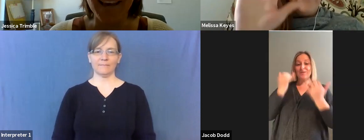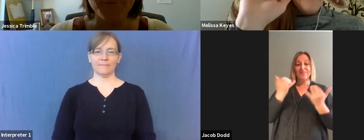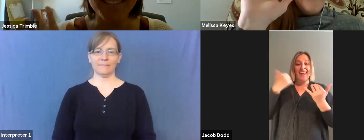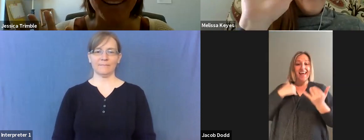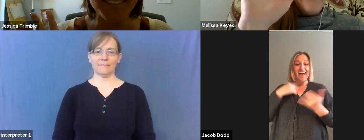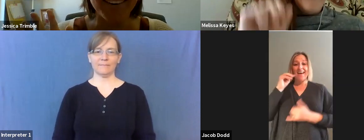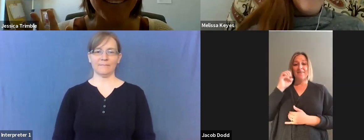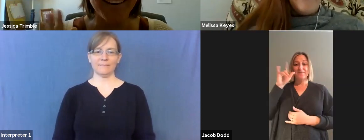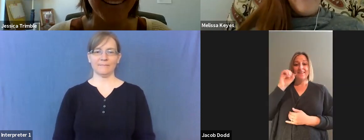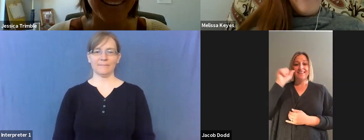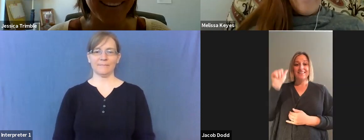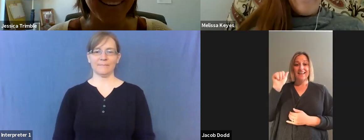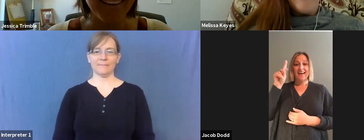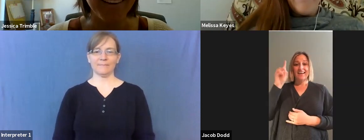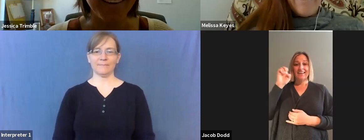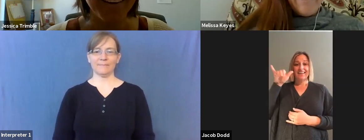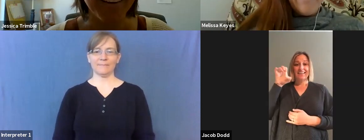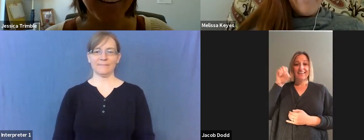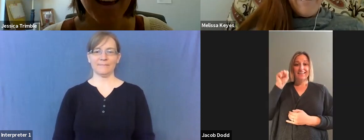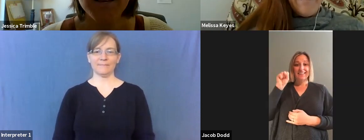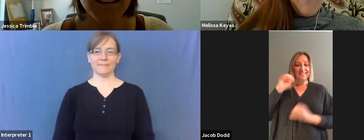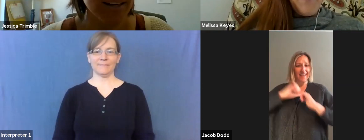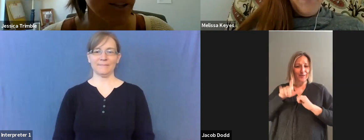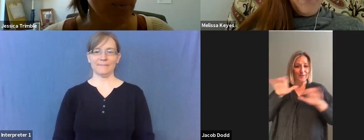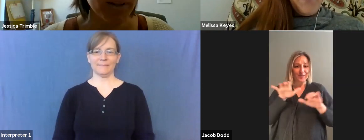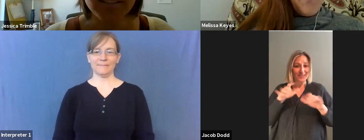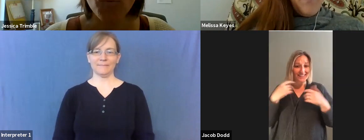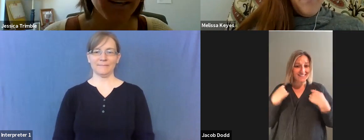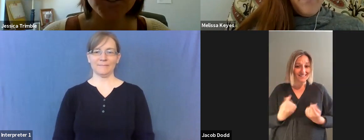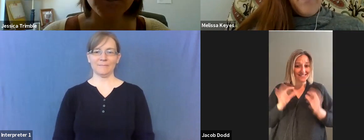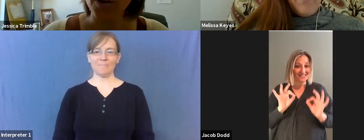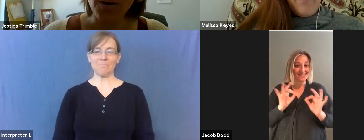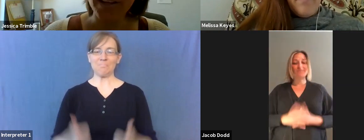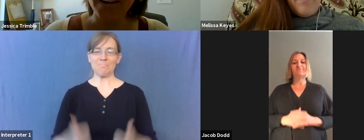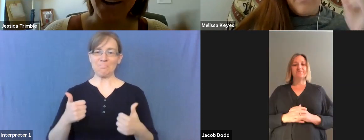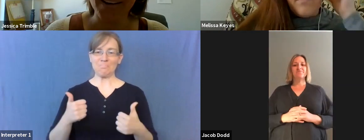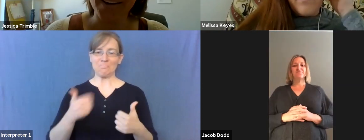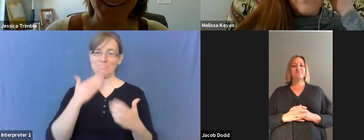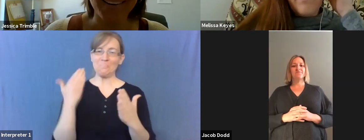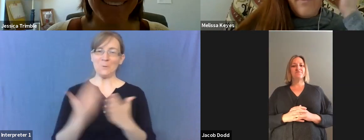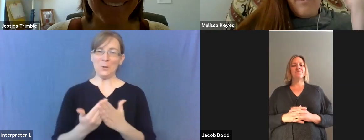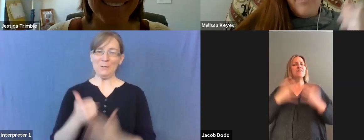Hey, Melissa, how are you doing? Good, good. So, Melissa, what is your role here at IDR?